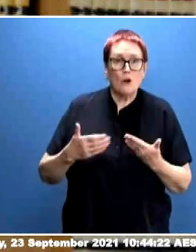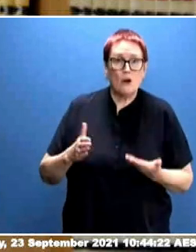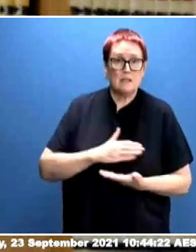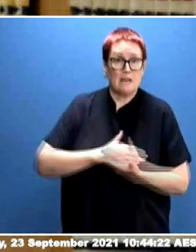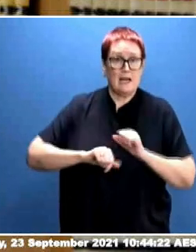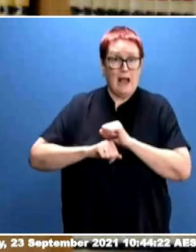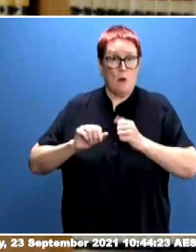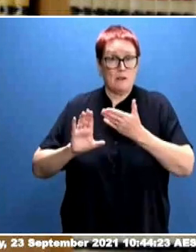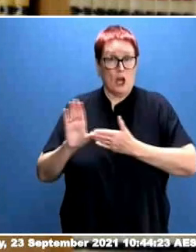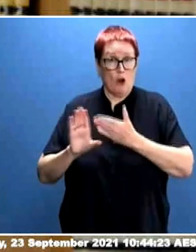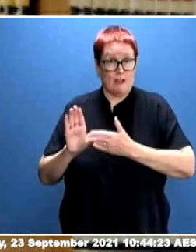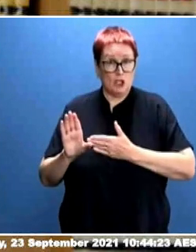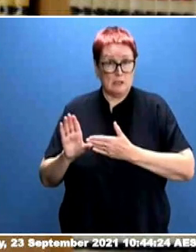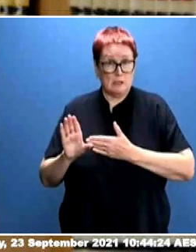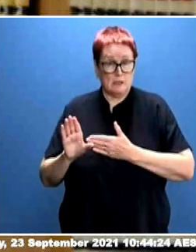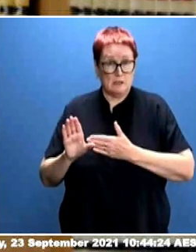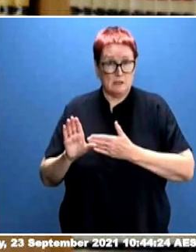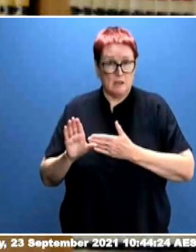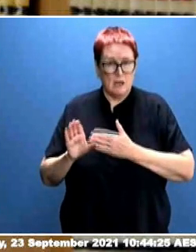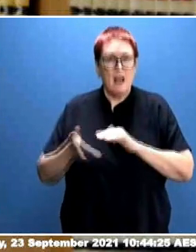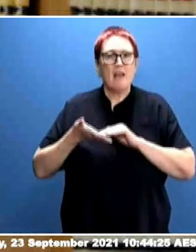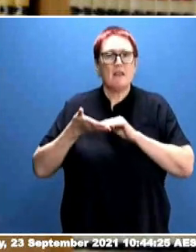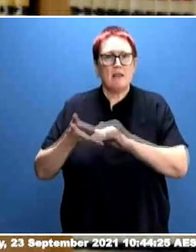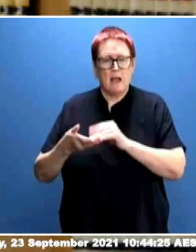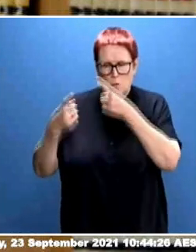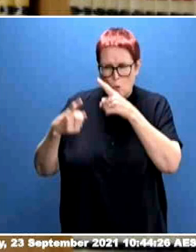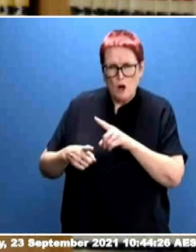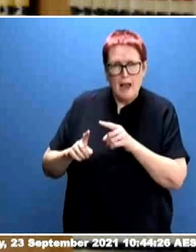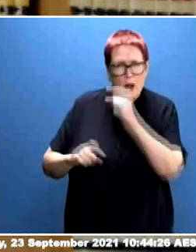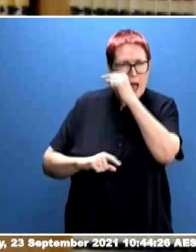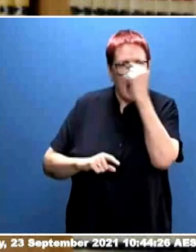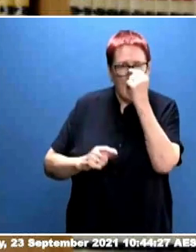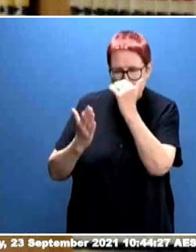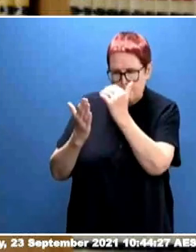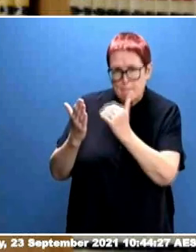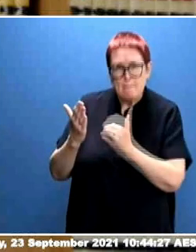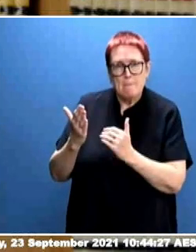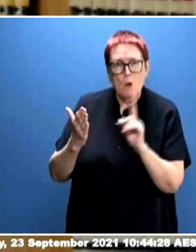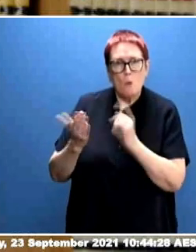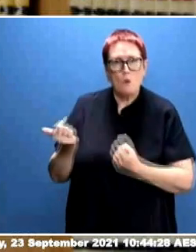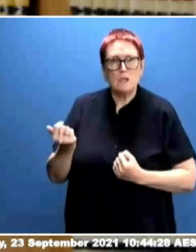and then translated into particular recommendations and support that we would provide during their stay at Secure Care.